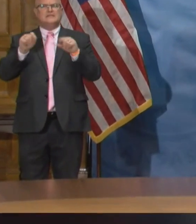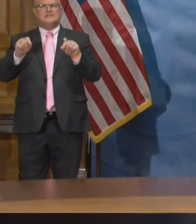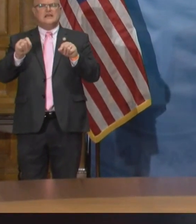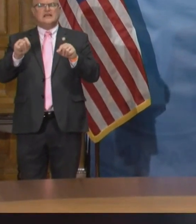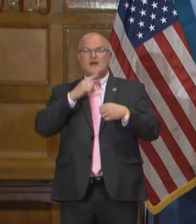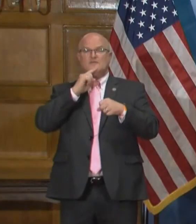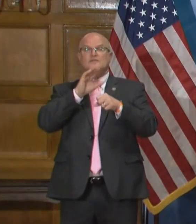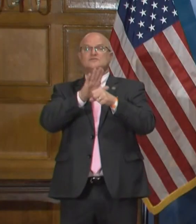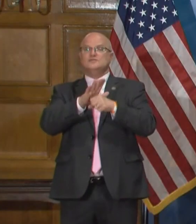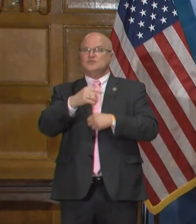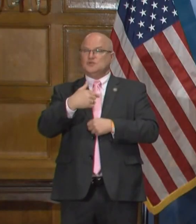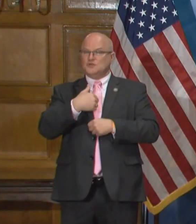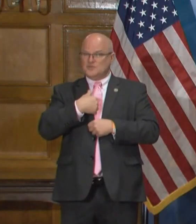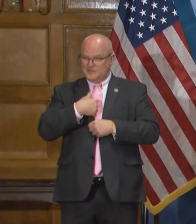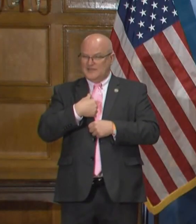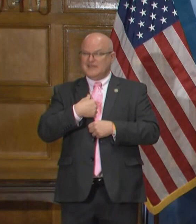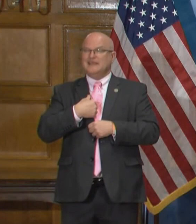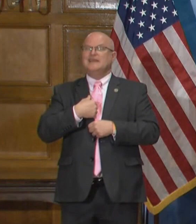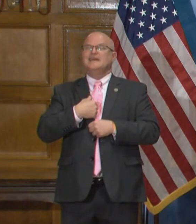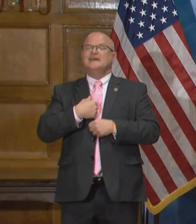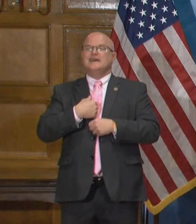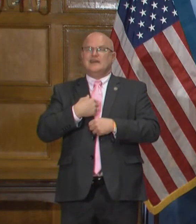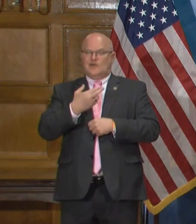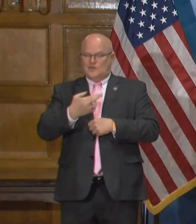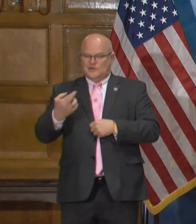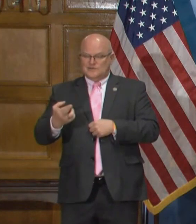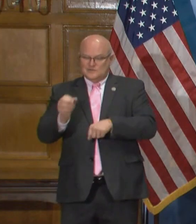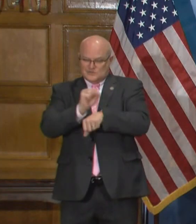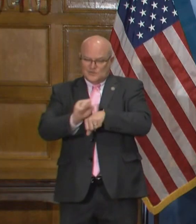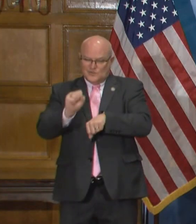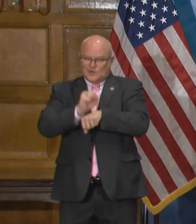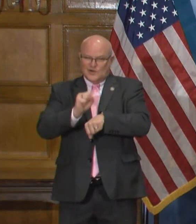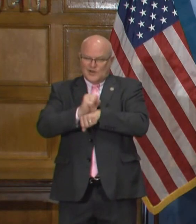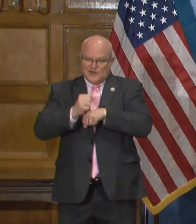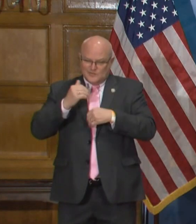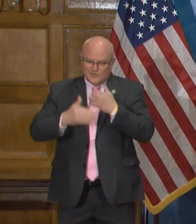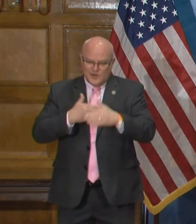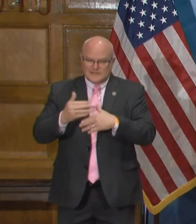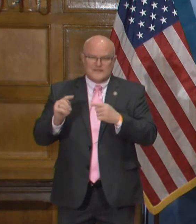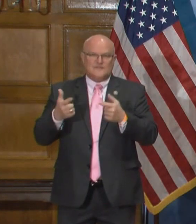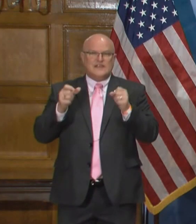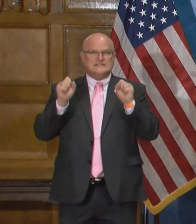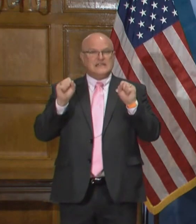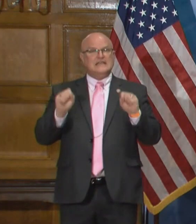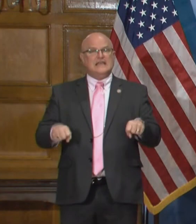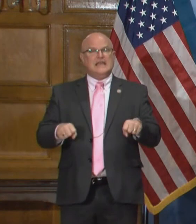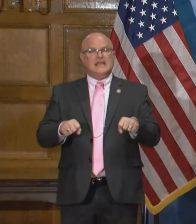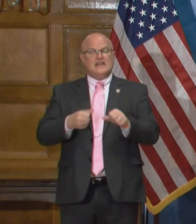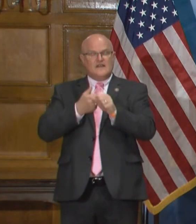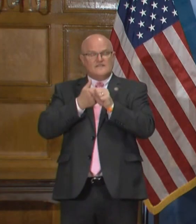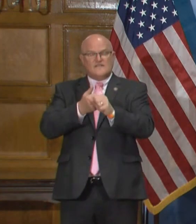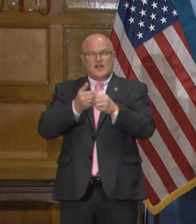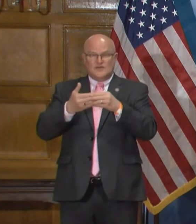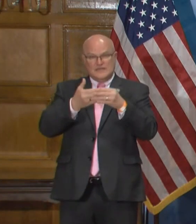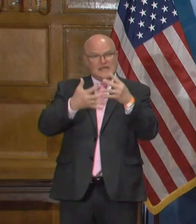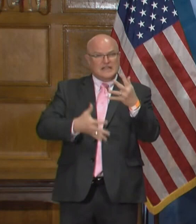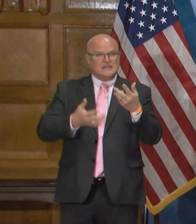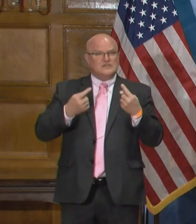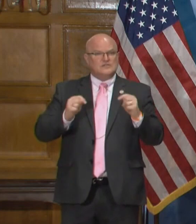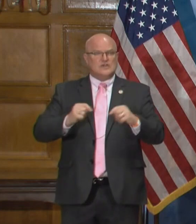IT'S JUST YOU KNOW, WE JUST DO WITHOUT. IT'S JUST YOU KNOW, WE JUST DO WITHOUT. >> IT'S JUST YOU KNOW, WE JUST DO WITHOUT. >> TODAY IT'S JUST YOU KNOW, WE JUST DO WITHOUT. >> TODAY ON IT'S JUST YOU KNOW, WE JUST DO WITHOUT. >> TODAY ON THE IT'S JUST YOU KNOW, WE JUST DO WITHOUT. >> TODAY ON THE GOVERNOR'S WITHOUT. >> TODAY ON THE GOVERNOR'S WITHOUT. >> TODAY ON THE GOVERNOR'S COVID-19 WITHOUT. >> TODAY ON THE GOVERNOR'S COVID-19 PRESS WITHOUT. >> TODAY ON THE GOVERNOR'S COVID-19 PRESS CONFERENCE WITHOUT. >> TODAY ON THE GOVERNOR'S COVID-19 PRESS CONFERENCE I TODAY ON THE GOVERNOR'S COVID-19 PRESS CONFERENCE I TODAY ON THE GOVERNOR'S COVID-19 PRESS CONFERENCE I ASKED TODAY ON THE GOVERNOR'S COVID-19 PRESS CONFERENCE I ASKED ABOUT TODAY ON THE GOVERNOR'S COVID-19 PRESS CONFERENCE I ASKED ABOUT THE TODAY ON THE GOVERNOR'S COVID-19 PRESS CONFERENCE I ASKED ABOUT THE BACKLOG TODAY ON THE GOVERNOR'S COVID-19 PRESS CONFERENCE I ASKED ABOUT THE BACKLOG WITH COVID-19 PRESS CONFERENCE I ASKED ABOUT THE BACKLOG WITH COVID-19 PRESS CONFERENCE I ASKED ABOUT THE BACKLOG WITH UNEMPLOYMENT COVID-19 PRESS CONFERENCE I ASKED ABOUT THE BACKLOG WITH UNEMPLOYMENT CHECKS COVID-19 PRESS CONFERENCE I ASKED ABOUT THE BACKLOG WITH UNEMPLOYMENT CHECKS ARE COVID-19 PRESS CONFERENCE I ASKED ABOUT THE BACKLOG WITH UNEMPLOYMENT CHECKS ARE PUTTING ASKED ABOUT THE BACKLOG WITH UNEMPLOYMENT CHECKS ARE PUTTING ASKED ABOUT THE BACKLOG WITH UNEMPLOYMENT CHECKS ARE PUTTING RESOURCES ASKED ABOUT THE BACKLOG WITH UNEMPLOYMENT CHECKS ARE PUTTING RESOURCES TO ASKED ABOUT THE BACKLOG WITH UNEMPLOYMENT CHECKS ARE PUTTING RESOURCES TO IT. UNEMPLOYMENT CHECKS ARE PUTTING RESOURCES TO IT. UNEMPLOYMENT CHECKS ARE PUTTING RESOURCES TO IT. THEY'RE